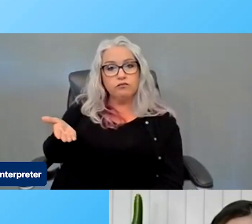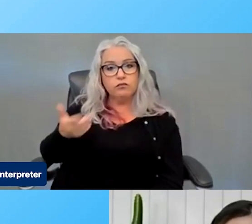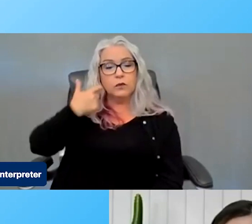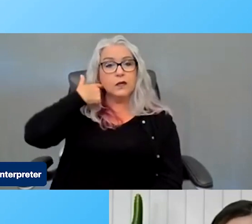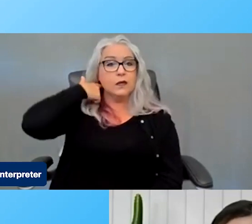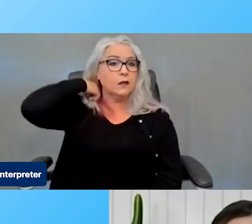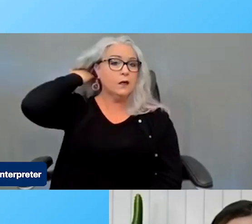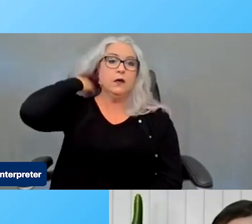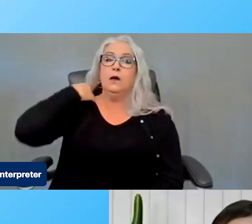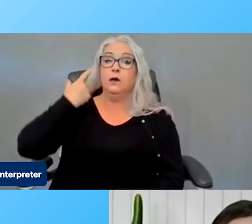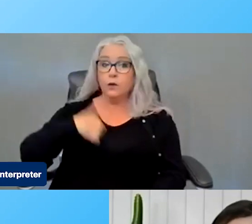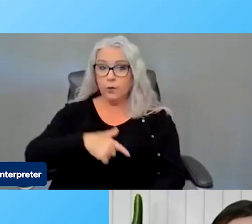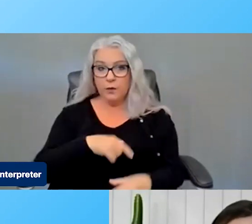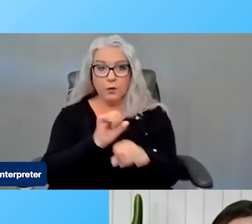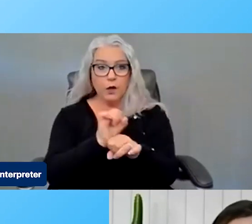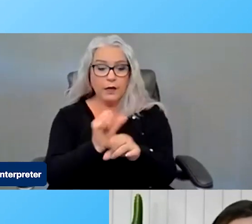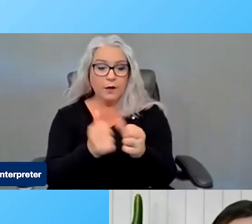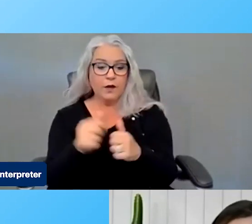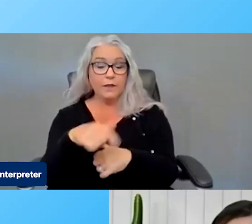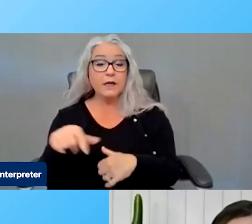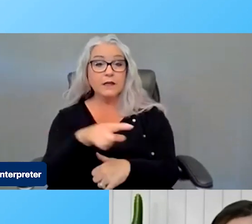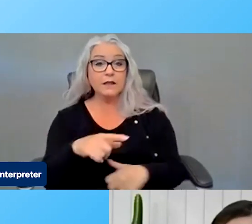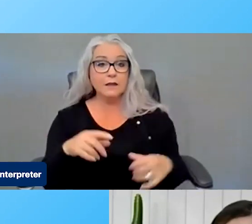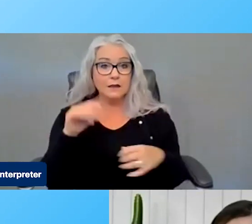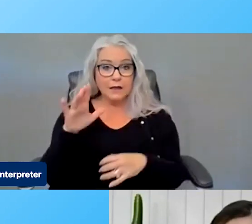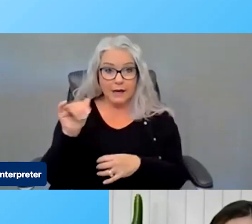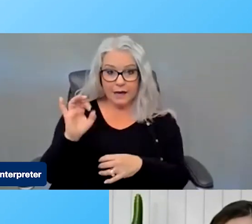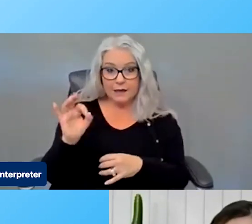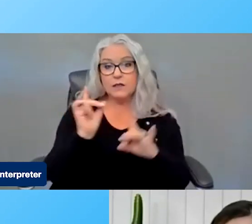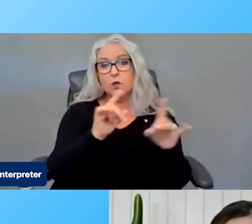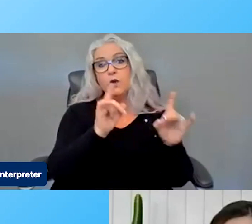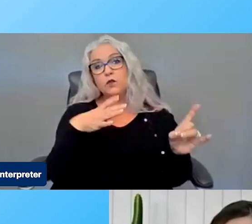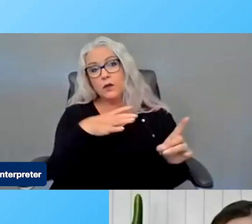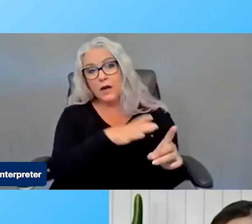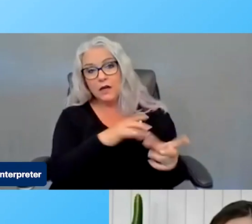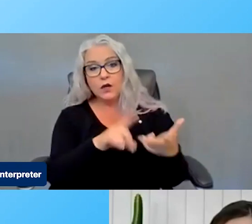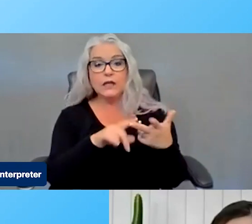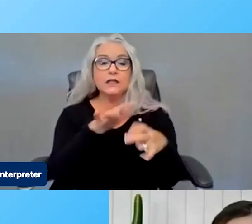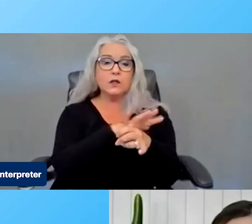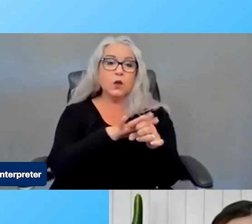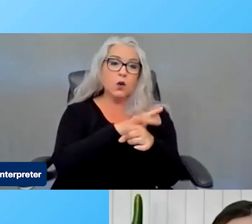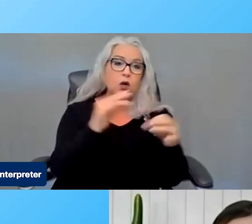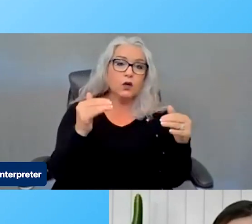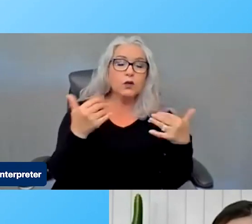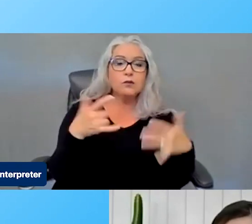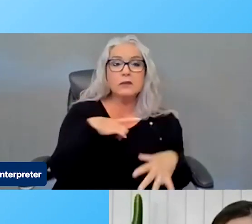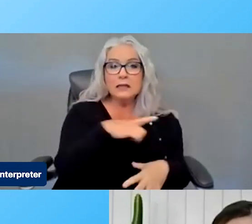case with advocacy and going to the Congress and local legislature to speak about